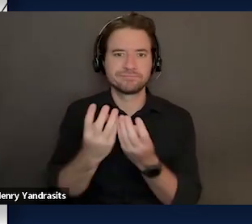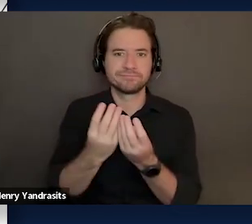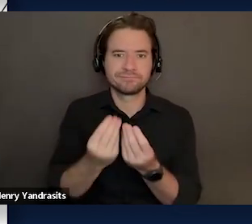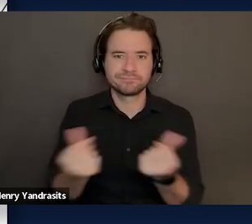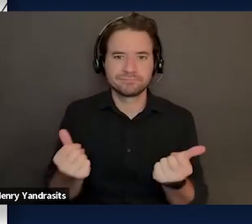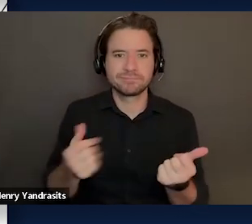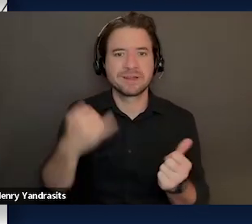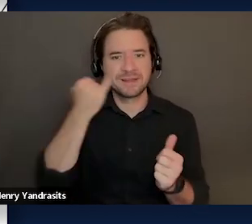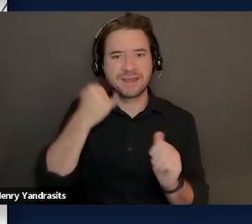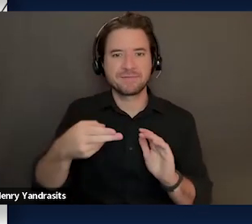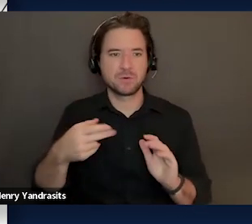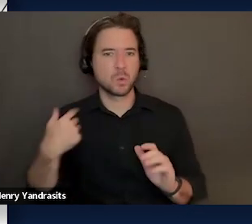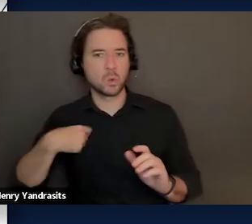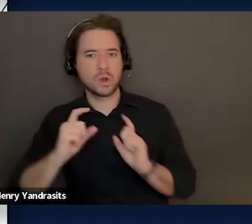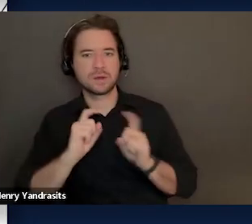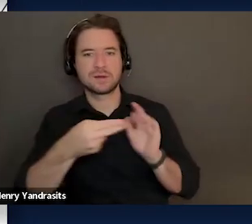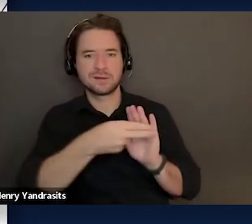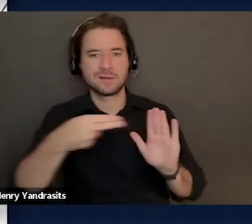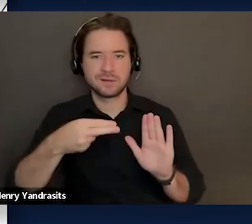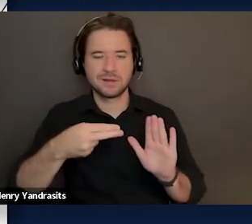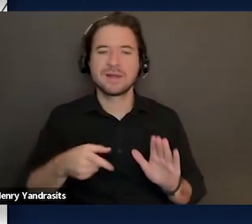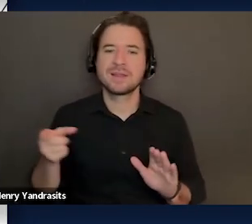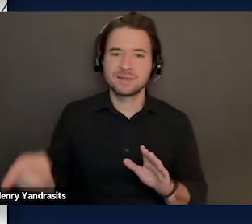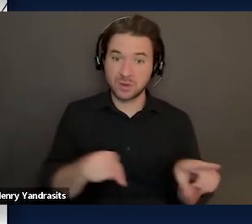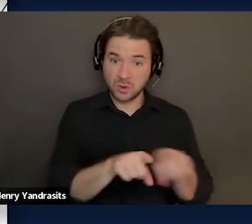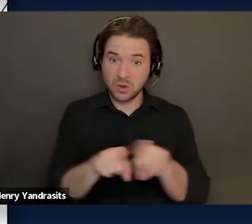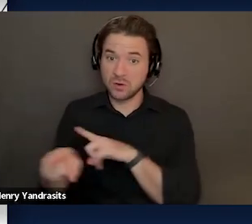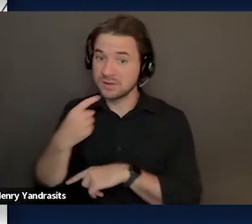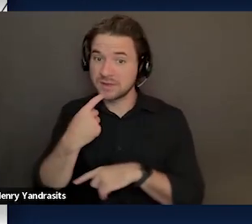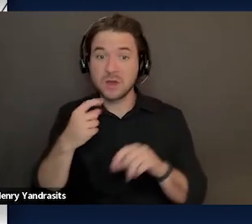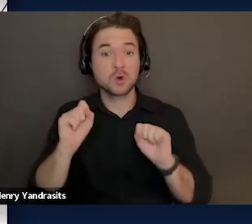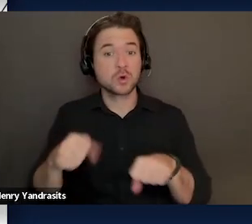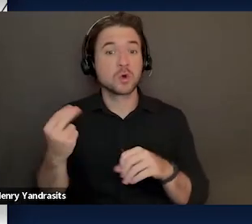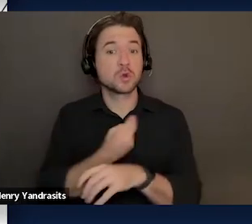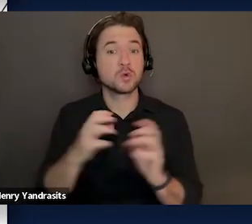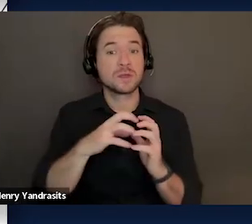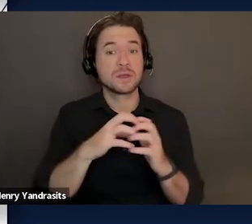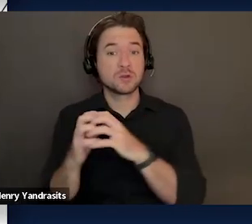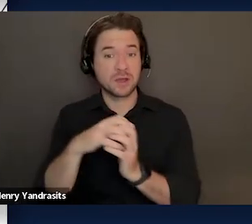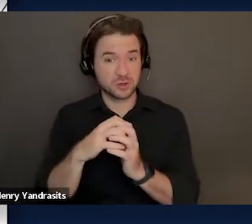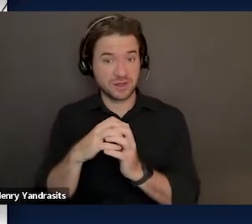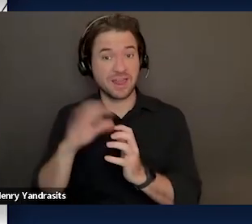Um, they also made this appeal to intersectionality as an alternative to the designation, stating, quote.